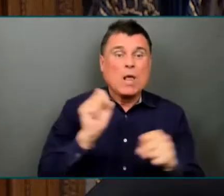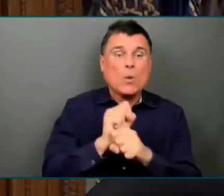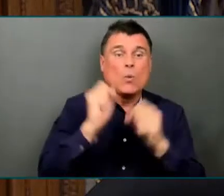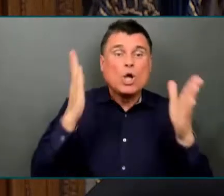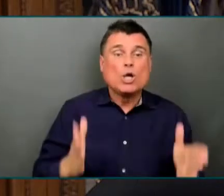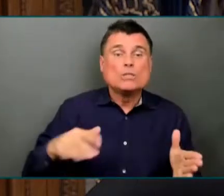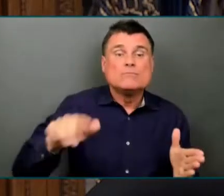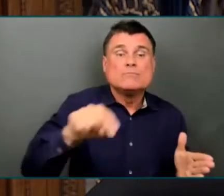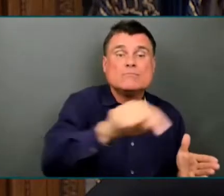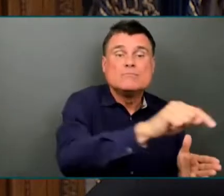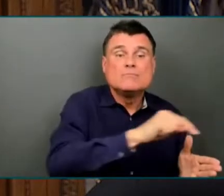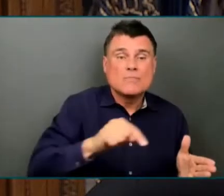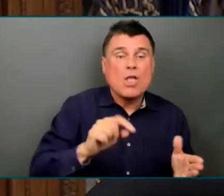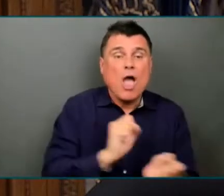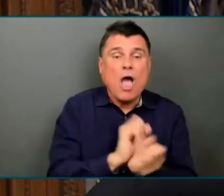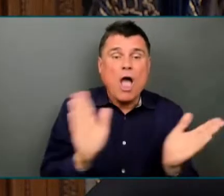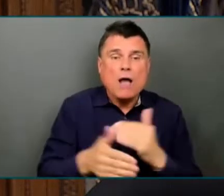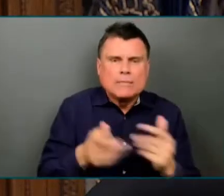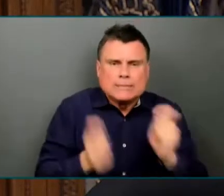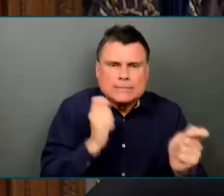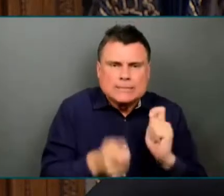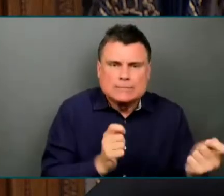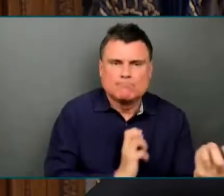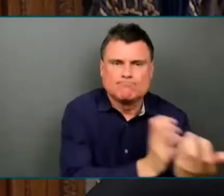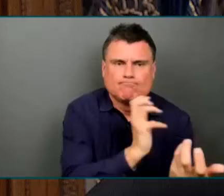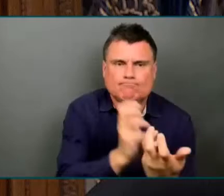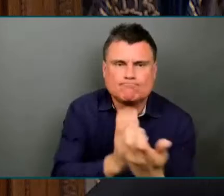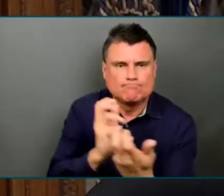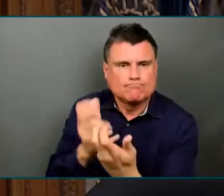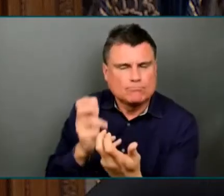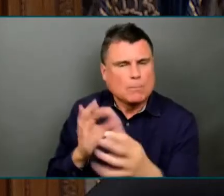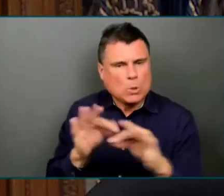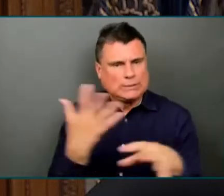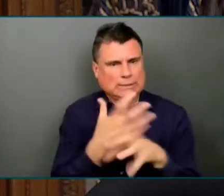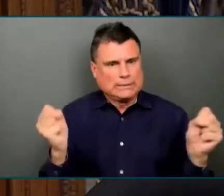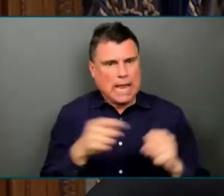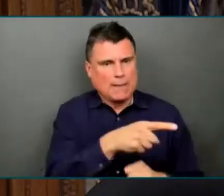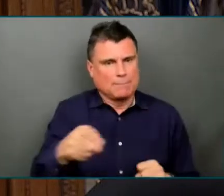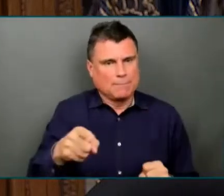flexible work hours or the addition of new technology, are the types of accommodations that